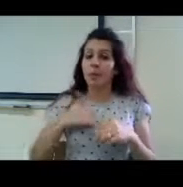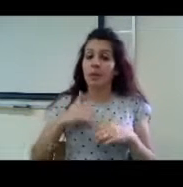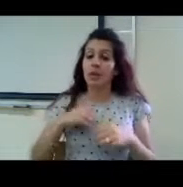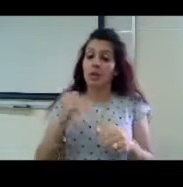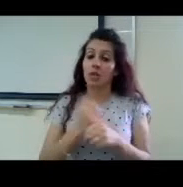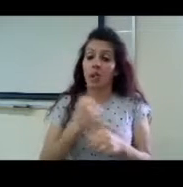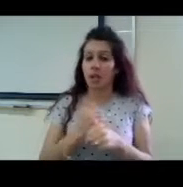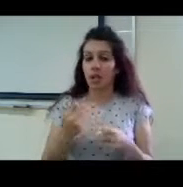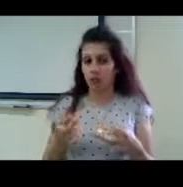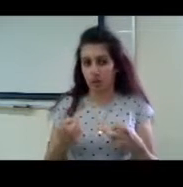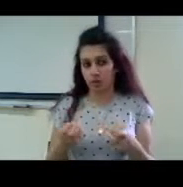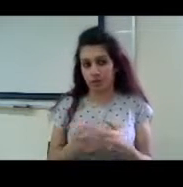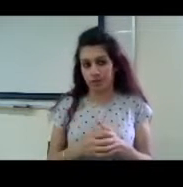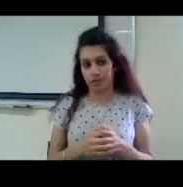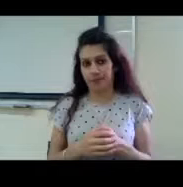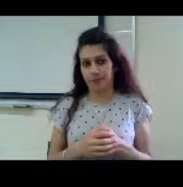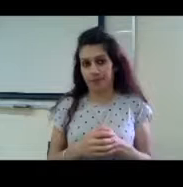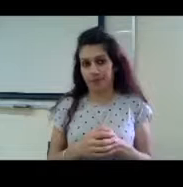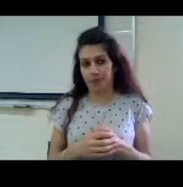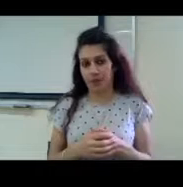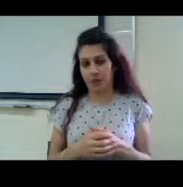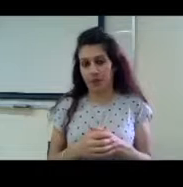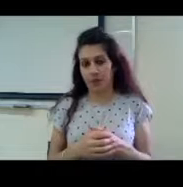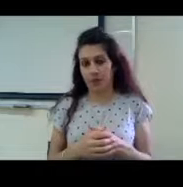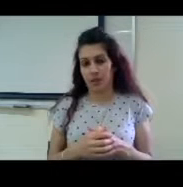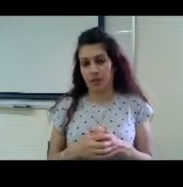related to some of the barriers to accessing quality learning materials in